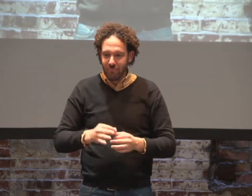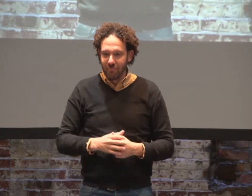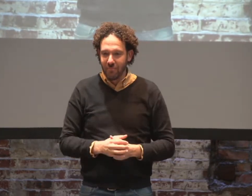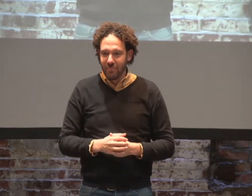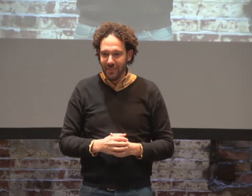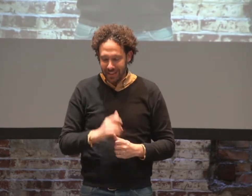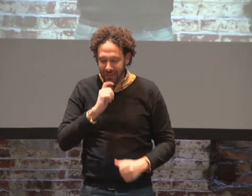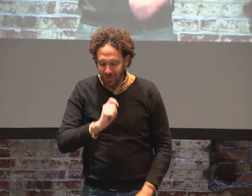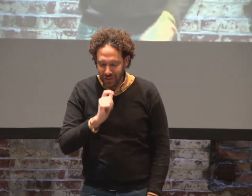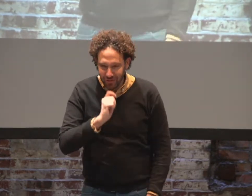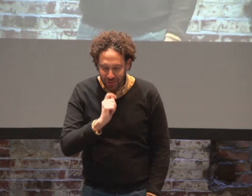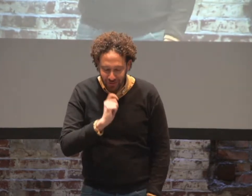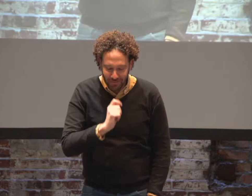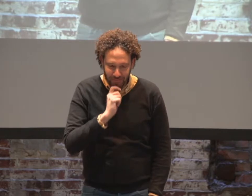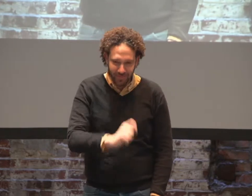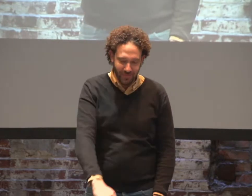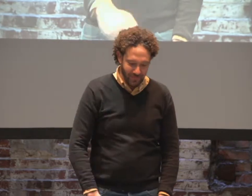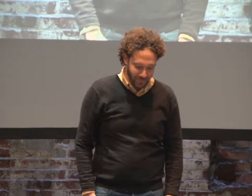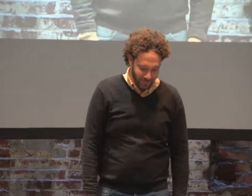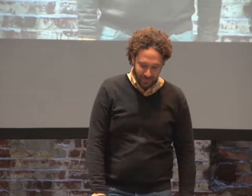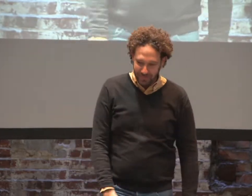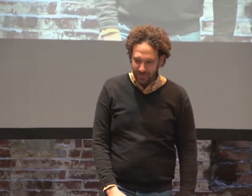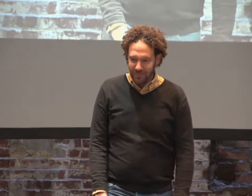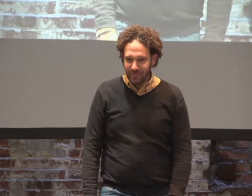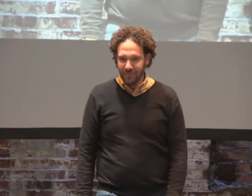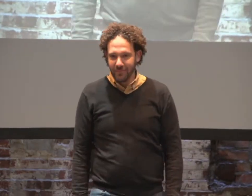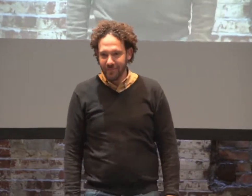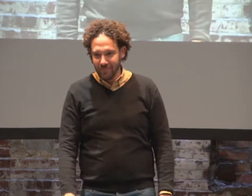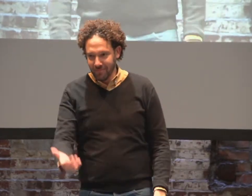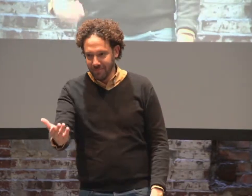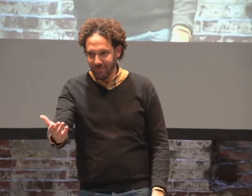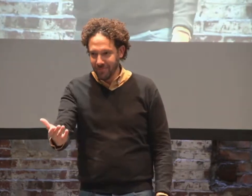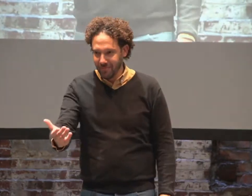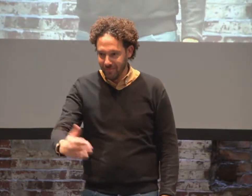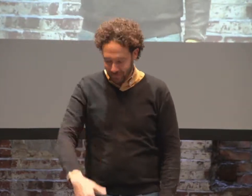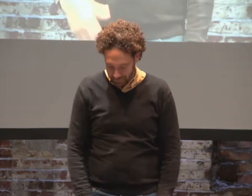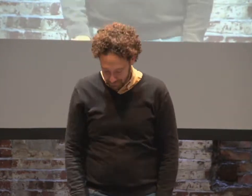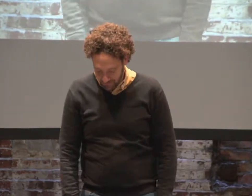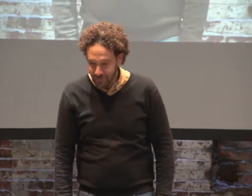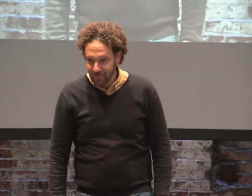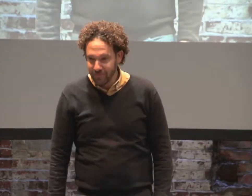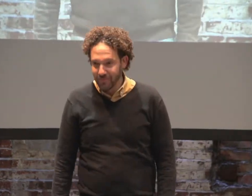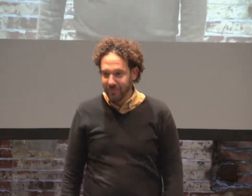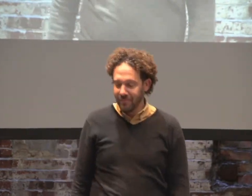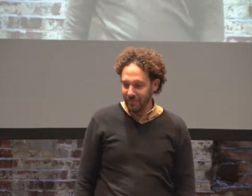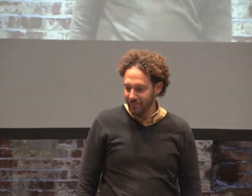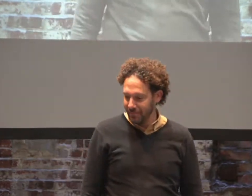Jasper and Yash. Did I say correctly? Jasper and Yash, the floor is yours.